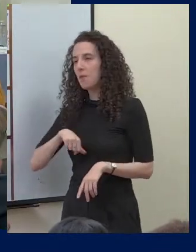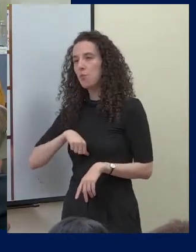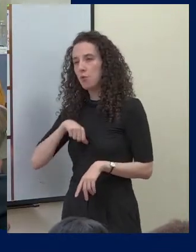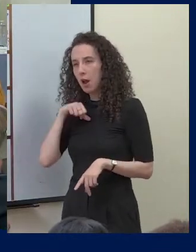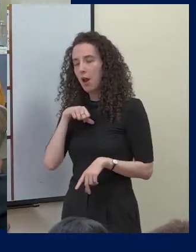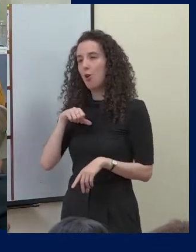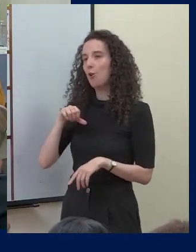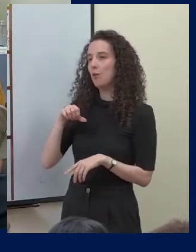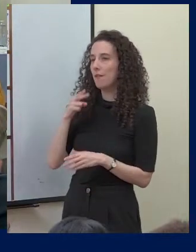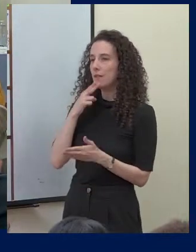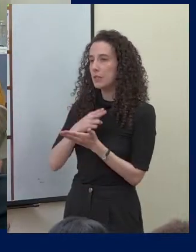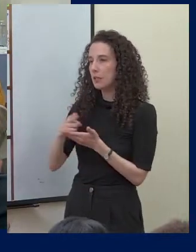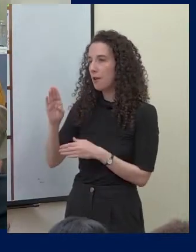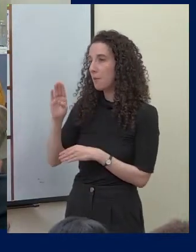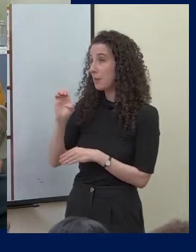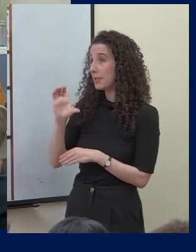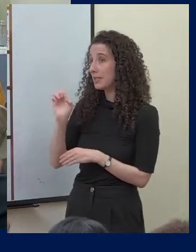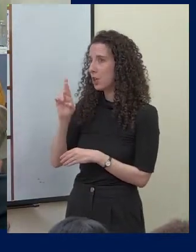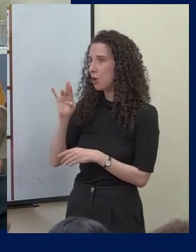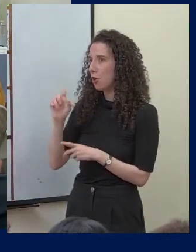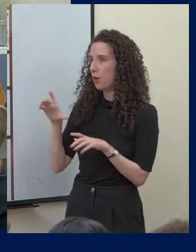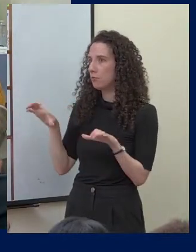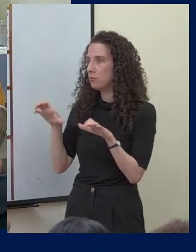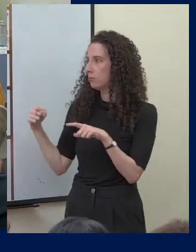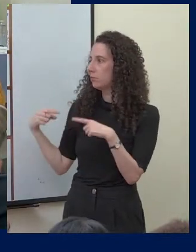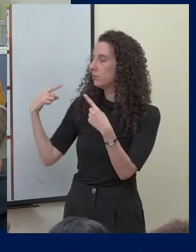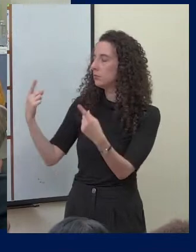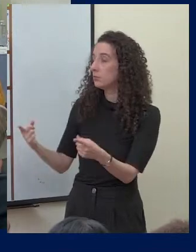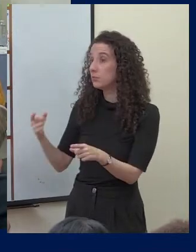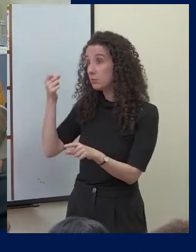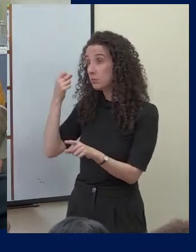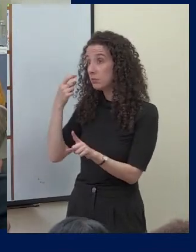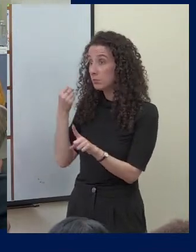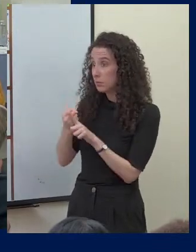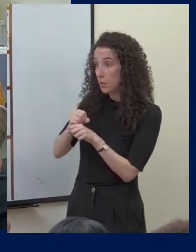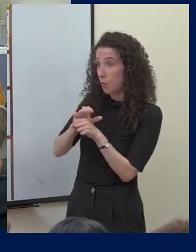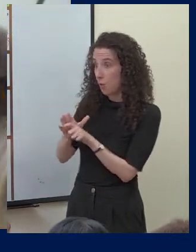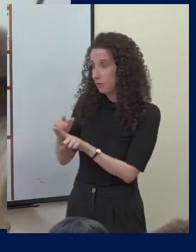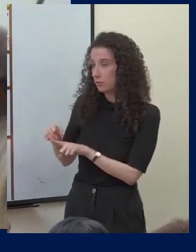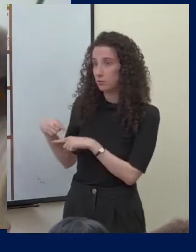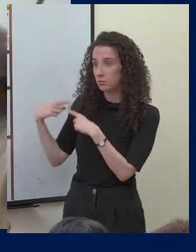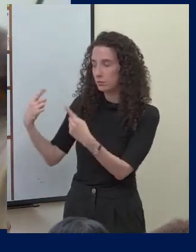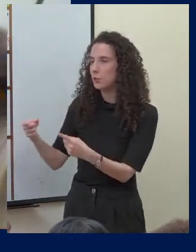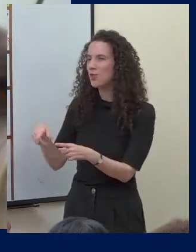team because from the onset of the pandemic, it was always about the trusted partners and